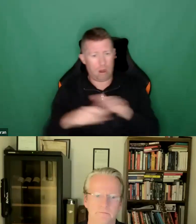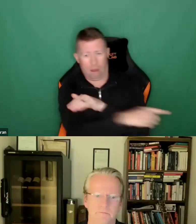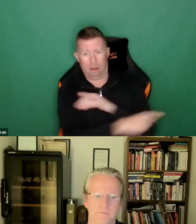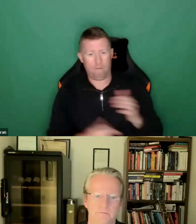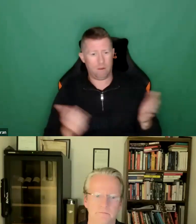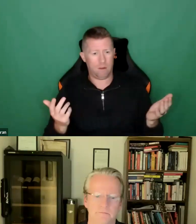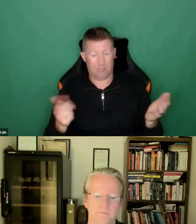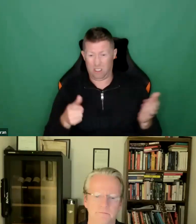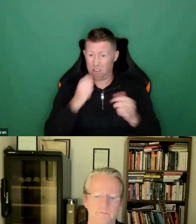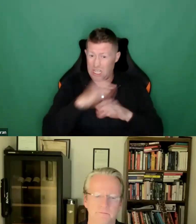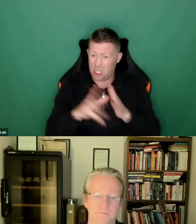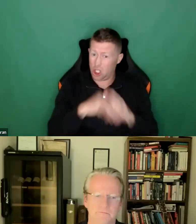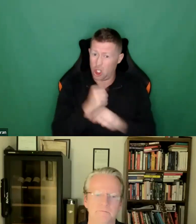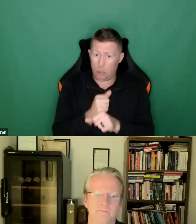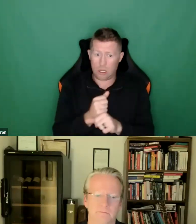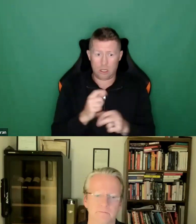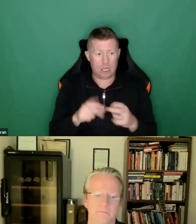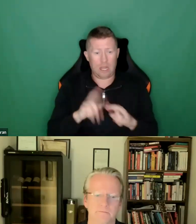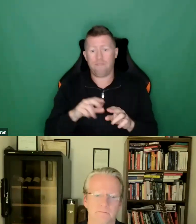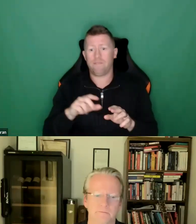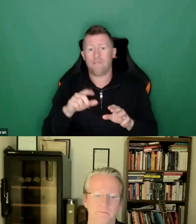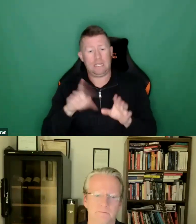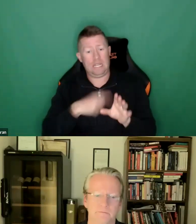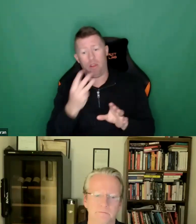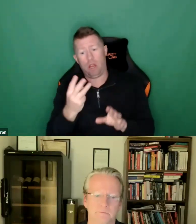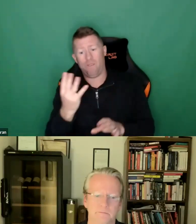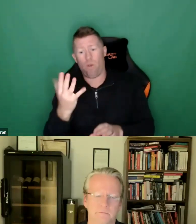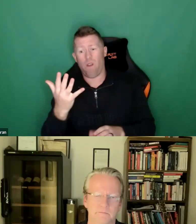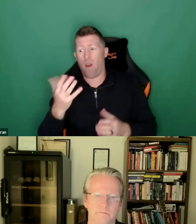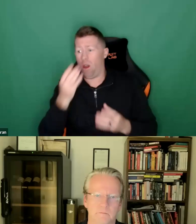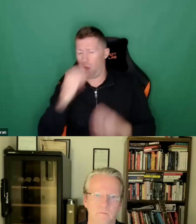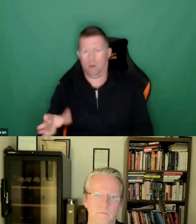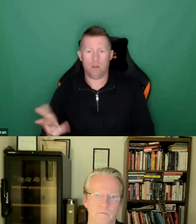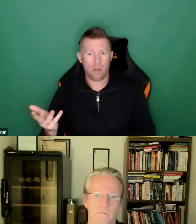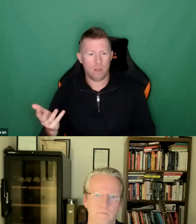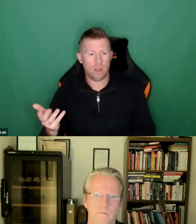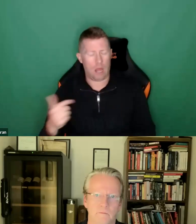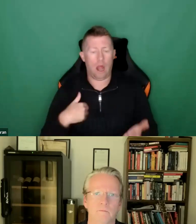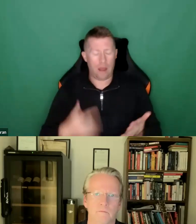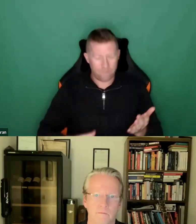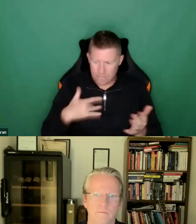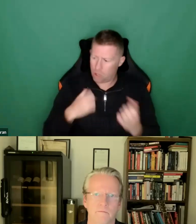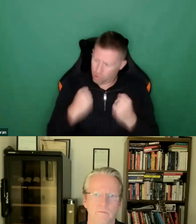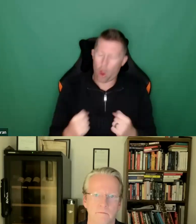school, if that was your job and you won't doing well in your job, and to be told you that, you